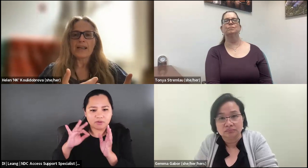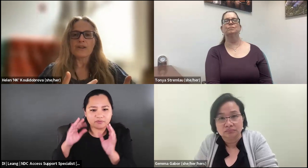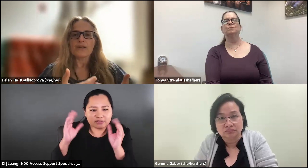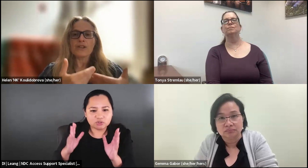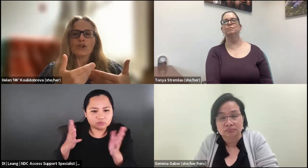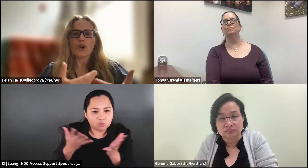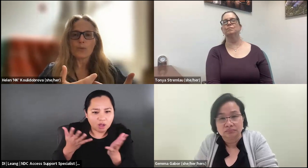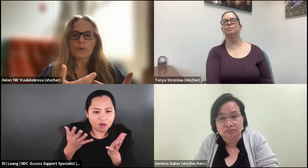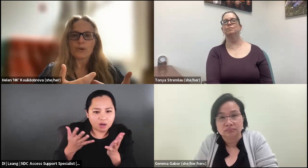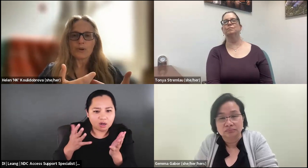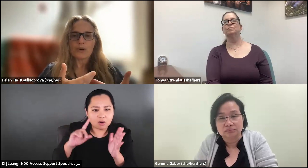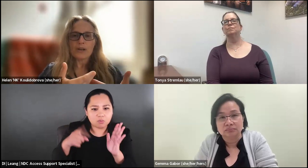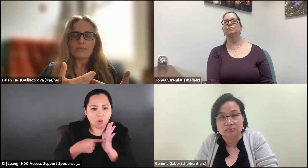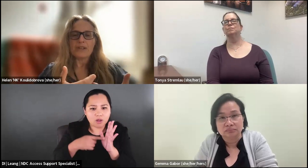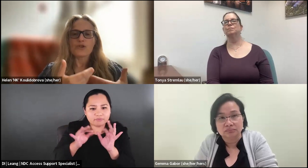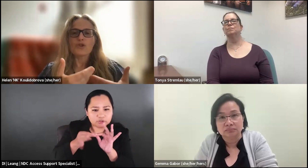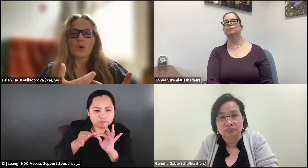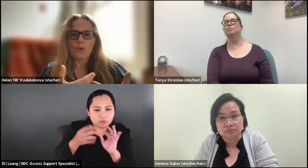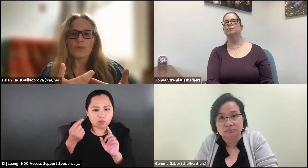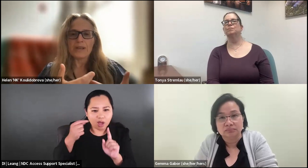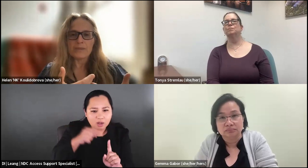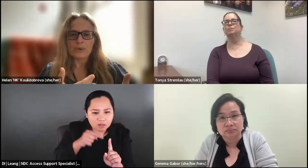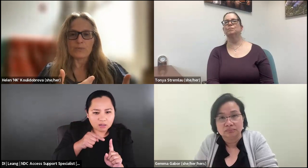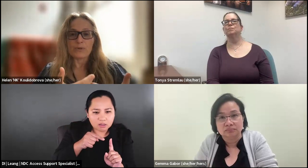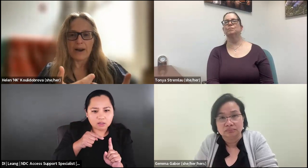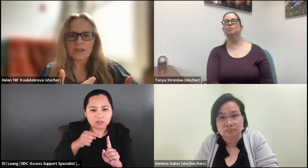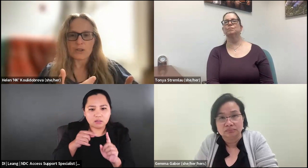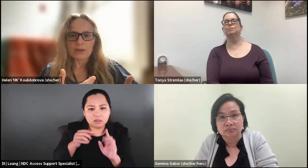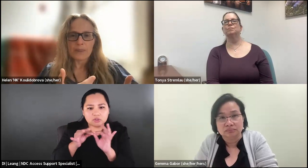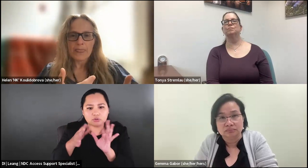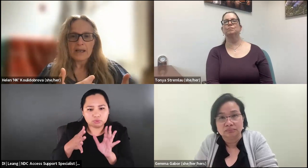Can the interpreter be the sole input provider?